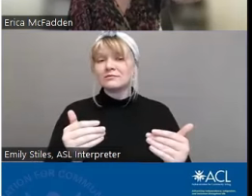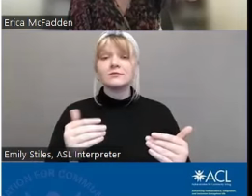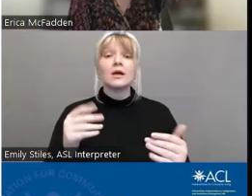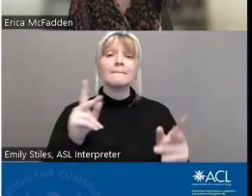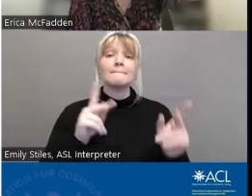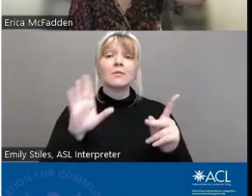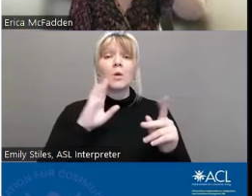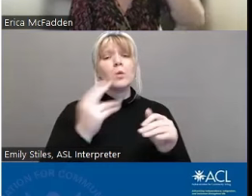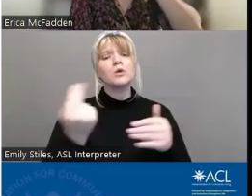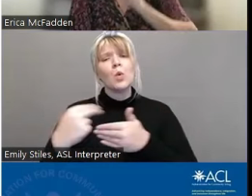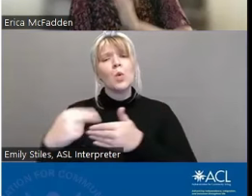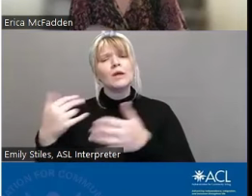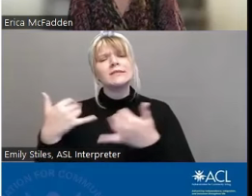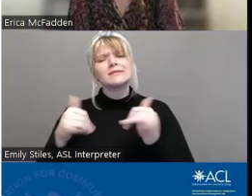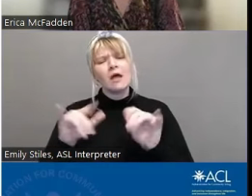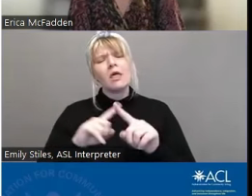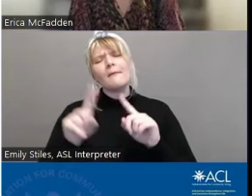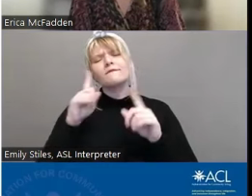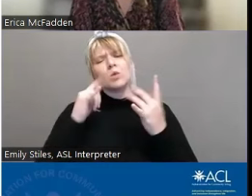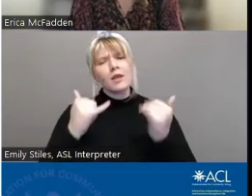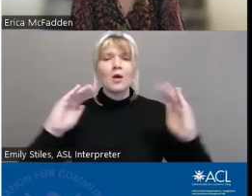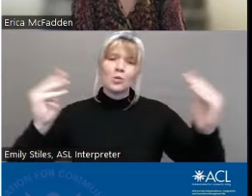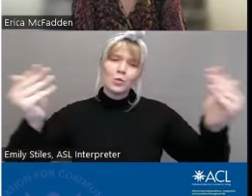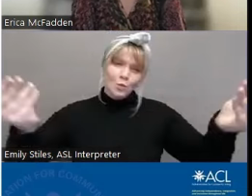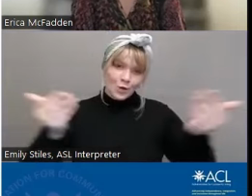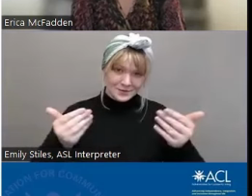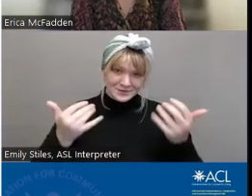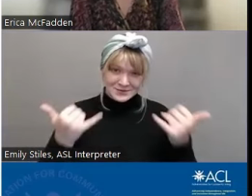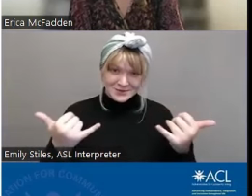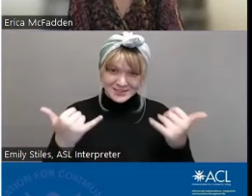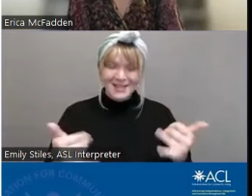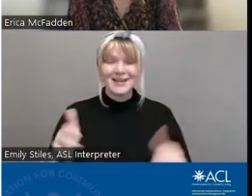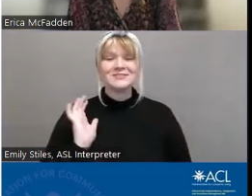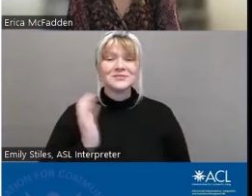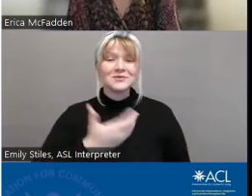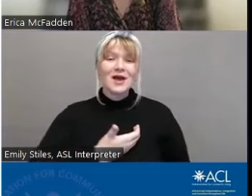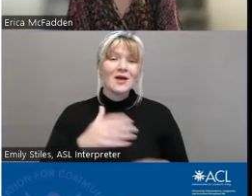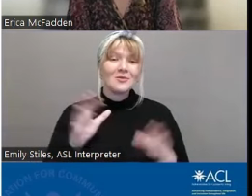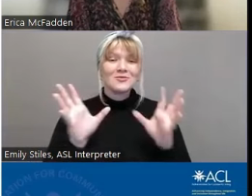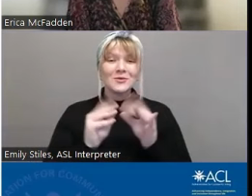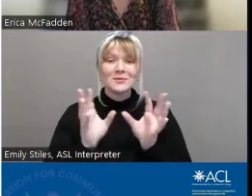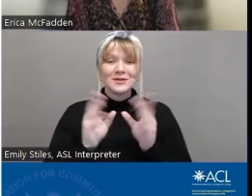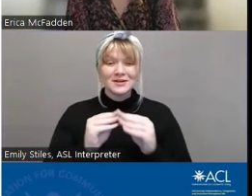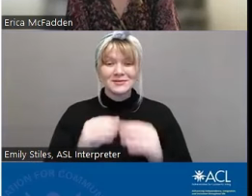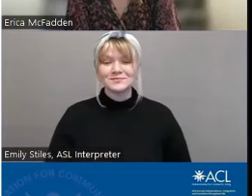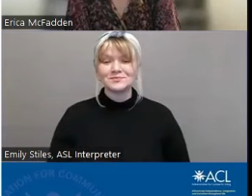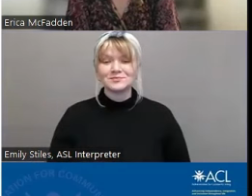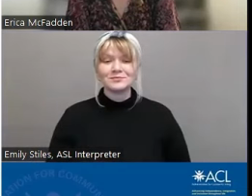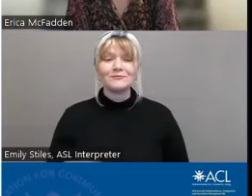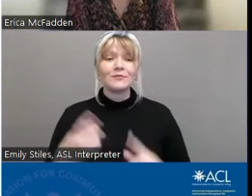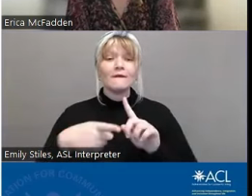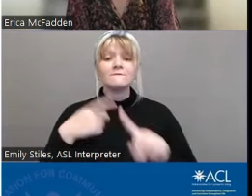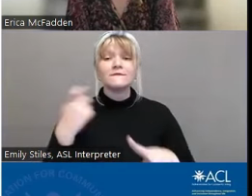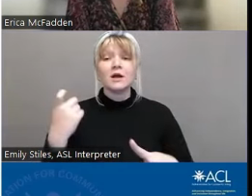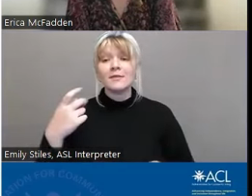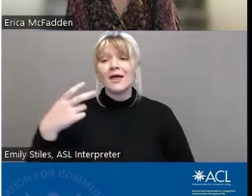I want to welcome you all to today's webinar by the Housing and Services Resource Center.